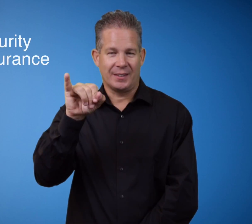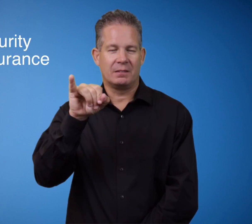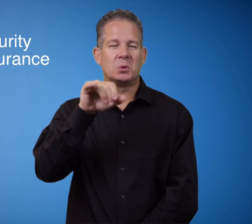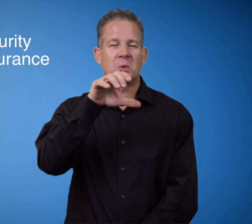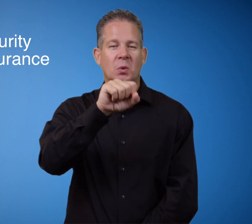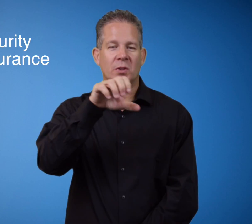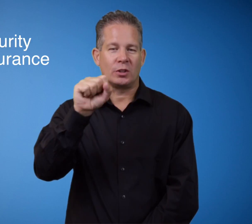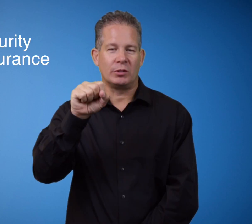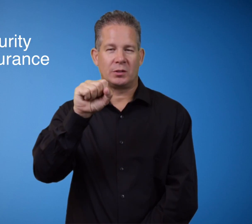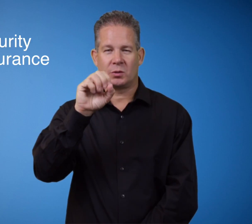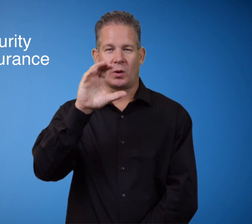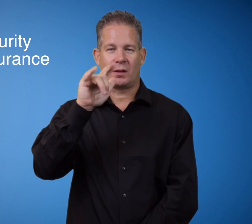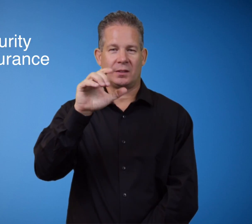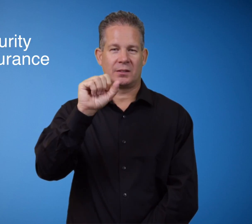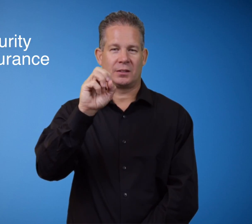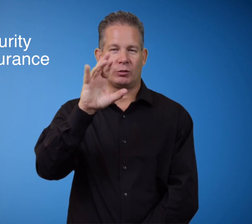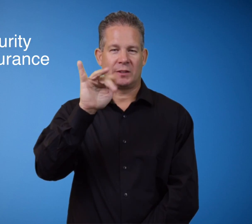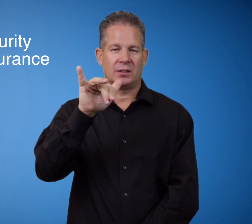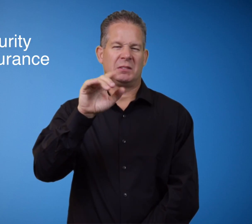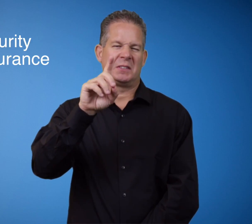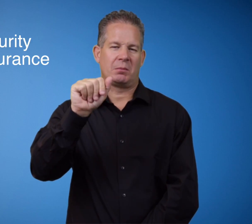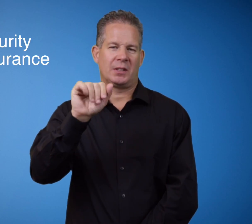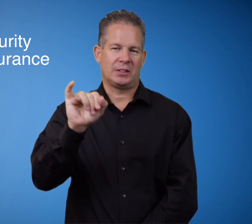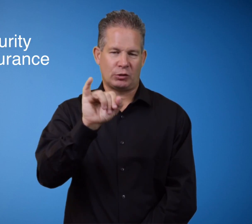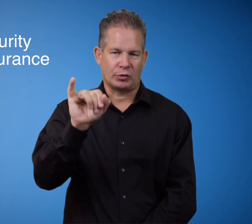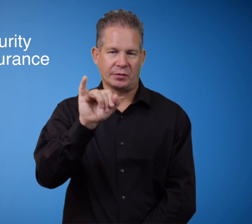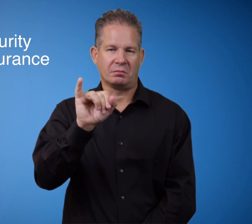Social security disability insurance, also known as SSDI.